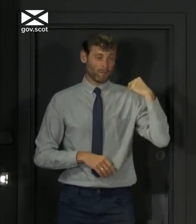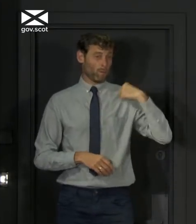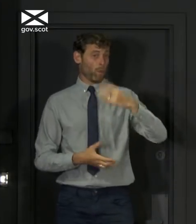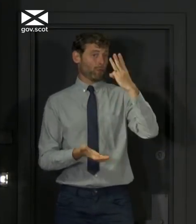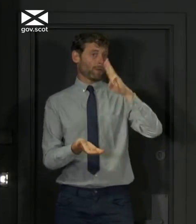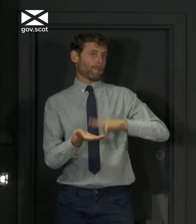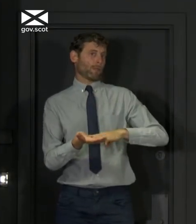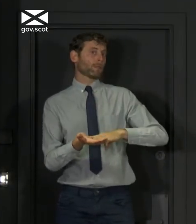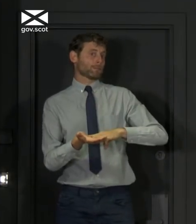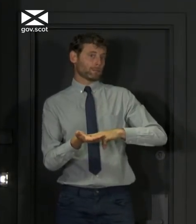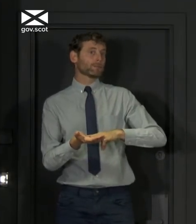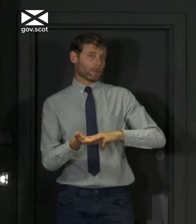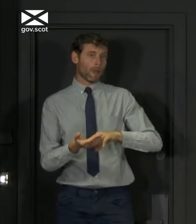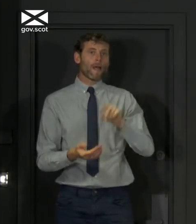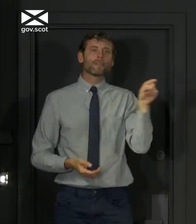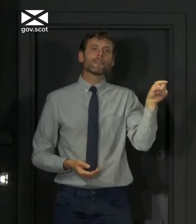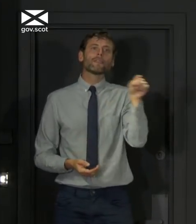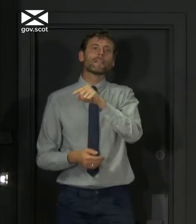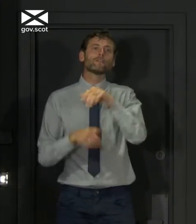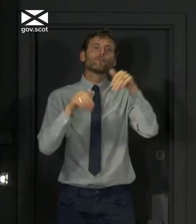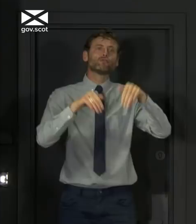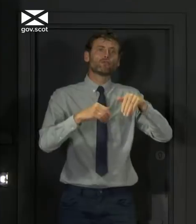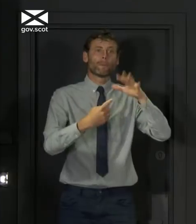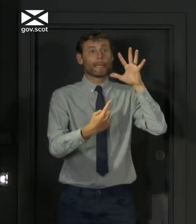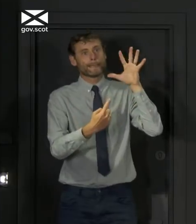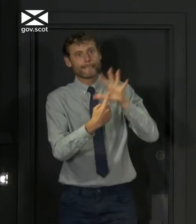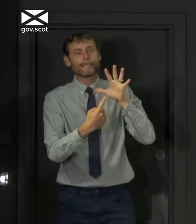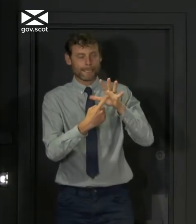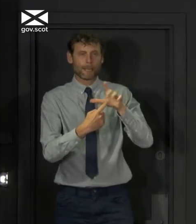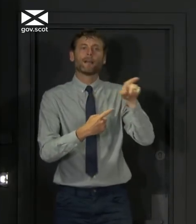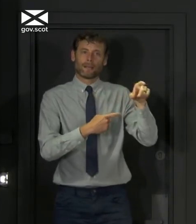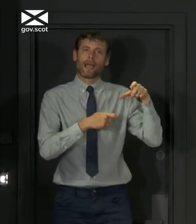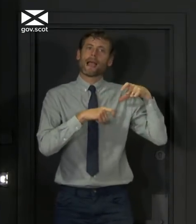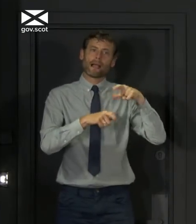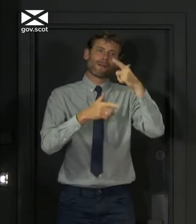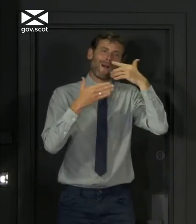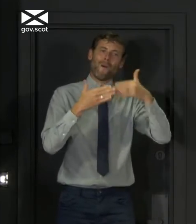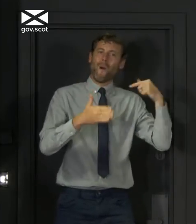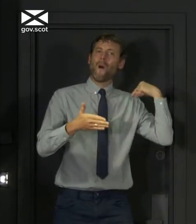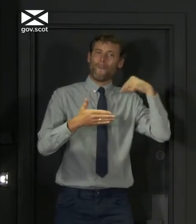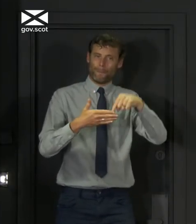called essential shops. All of your efforts are hugely appreciated as well.